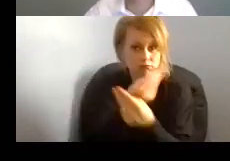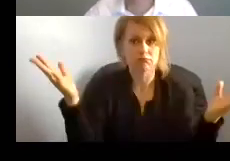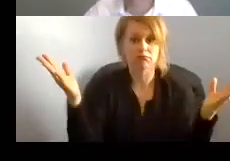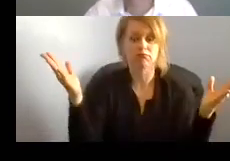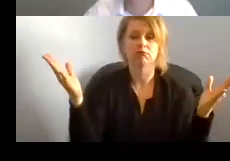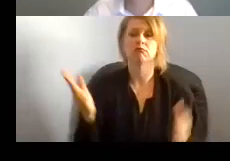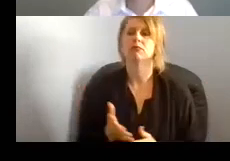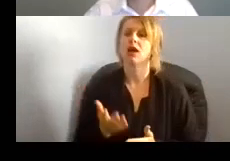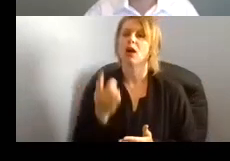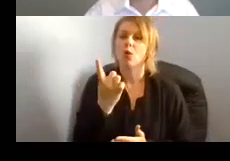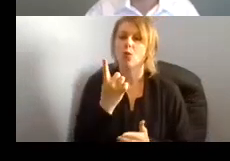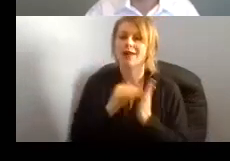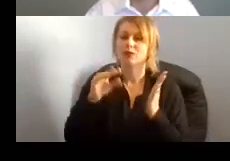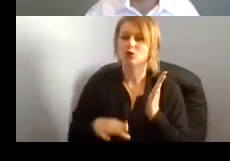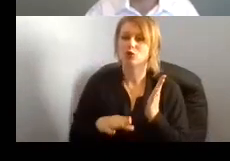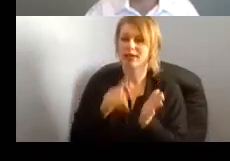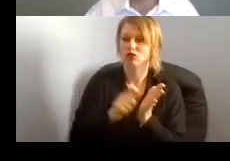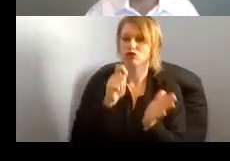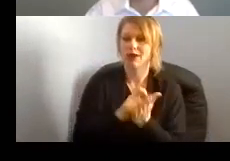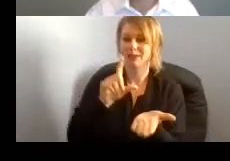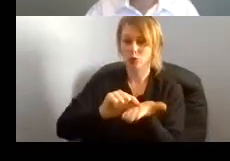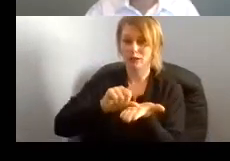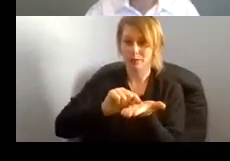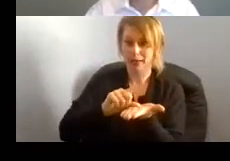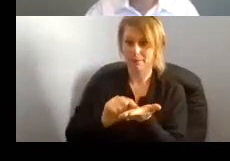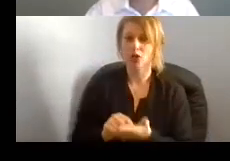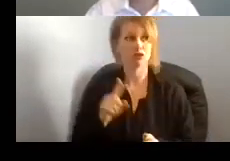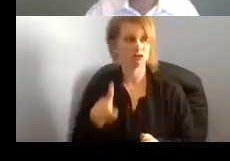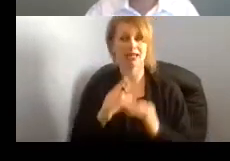you do this for, how is this usually done. I didn’t have the heart to tell her that